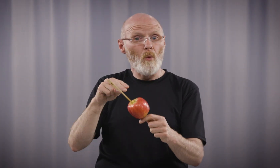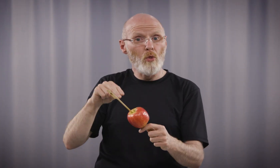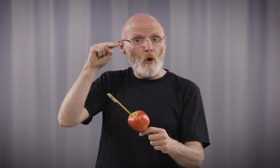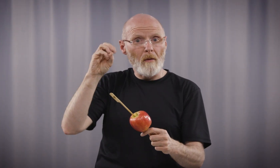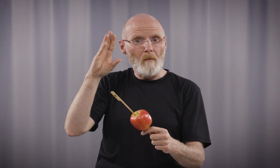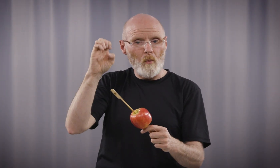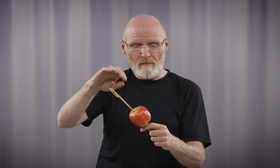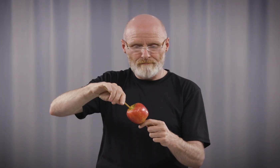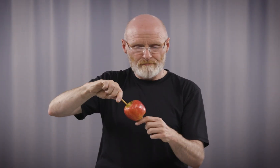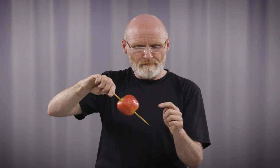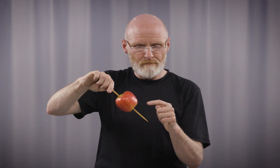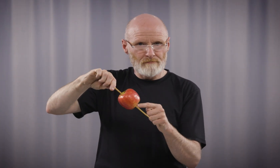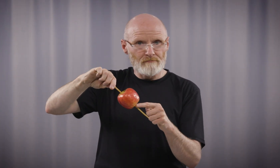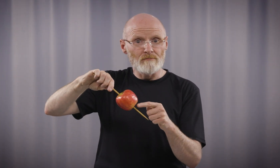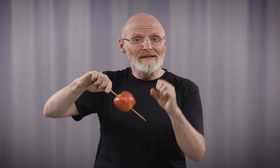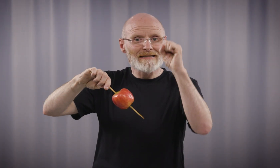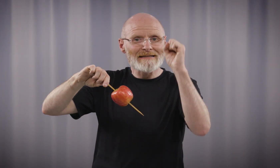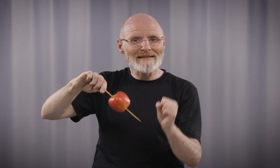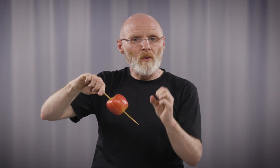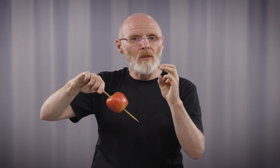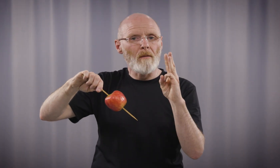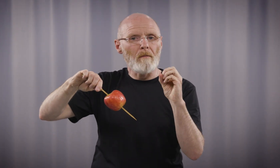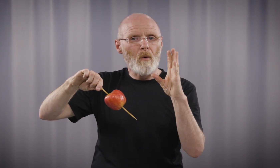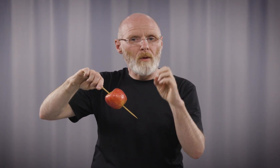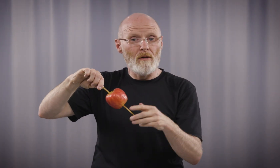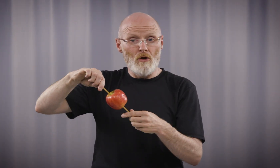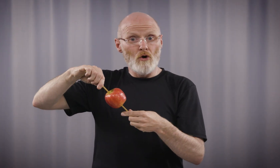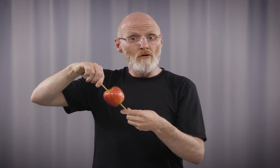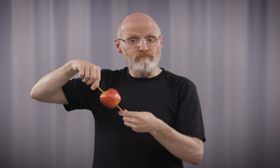The very top of the stick is the north pole, and the very bottom is the South Pole.